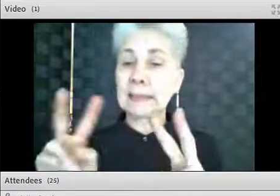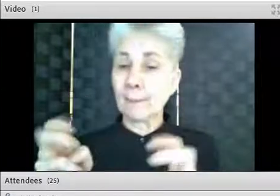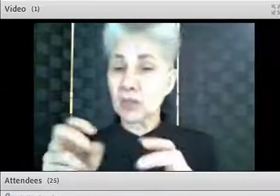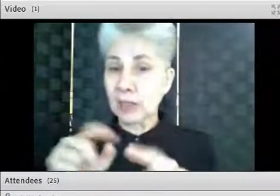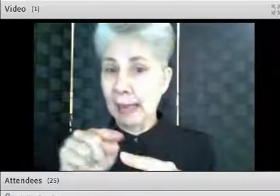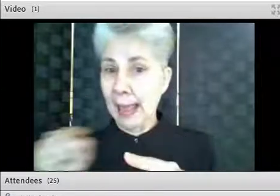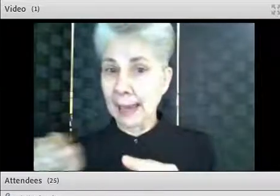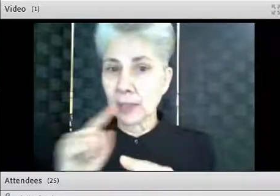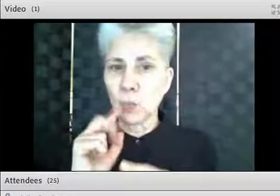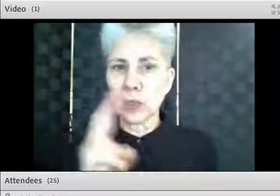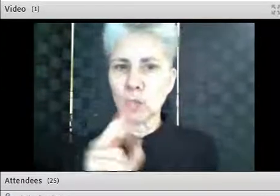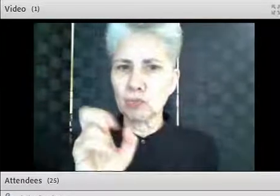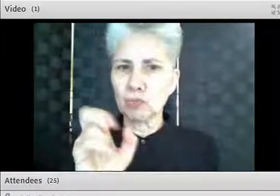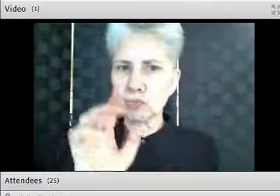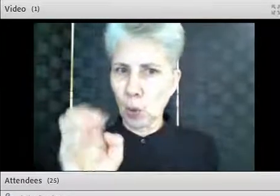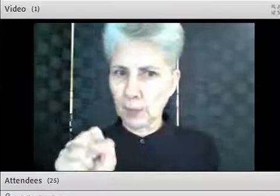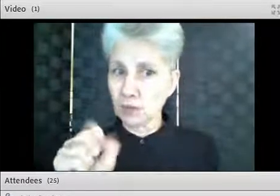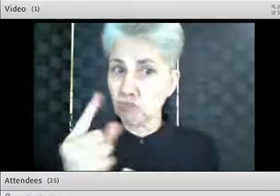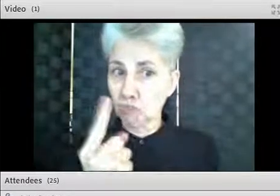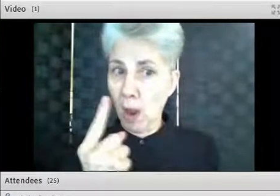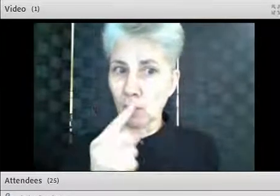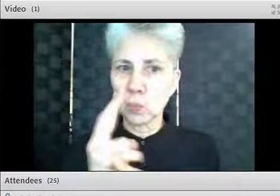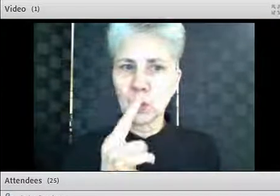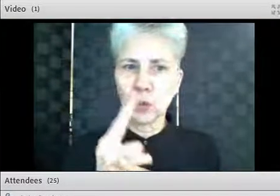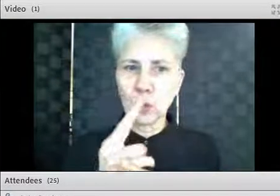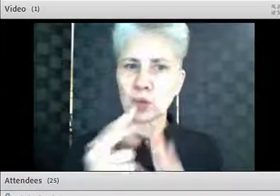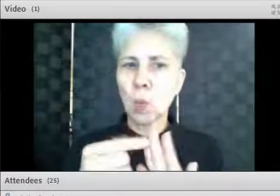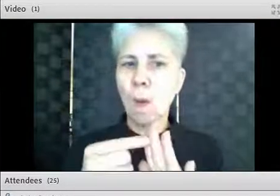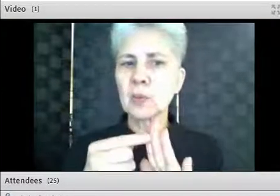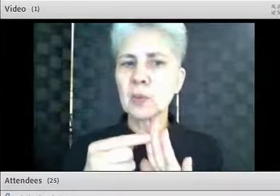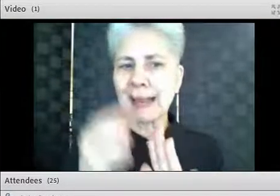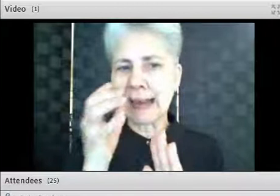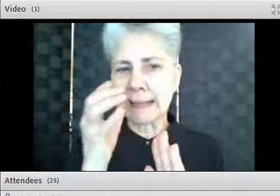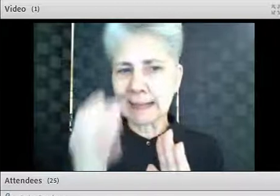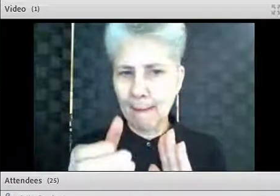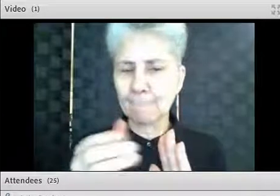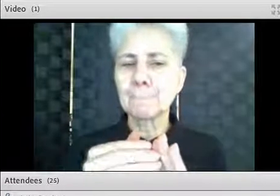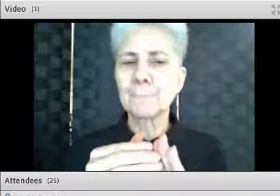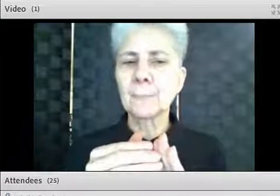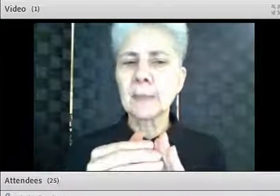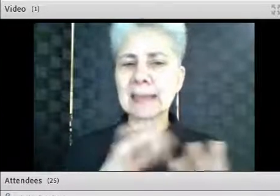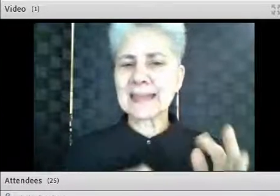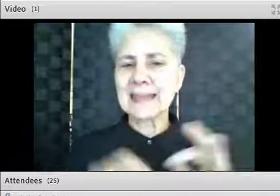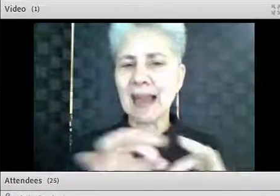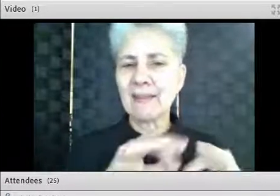used to represent concepts as opposed to classification, which traditionally has been, you know,